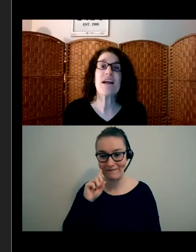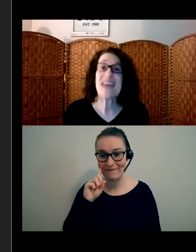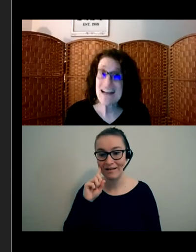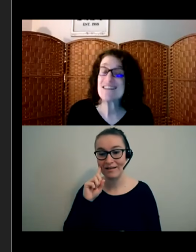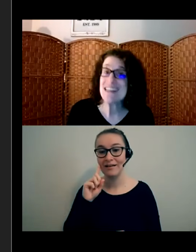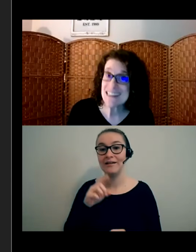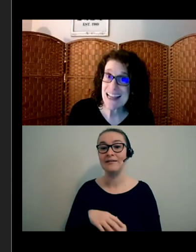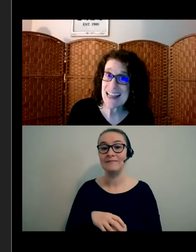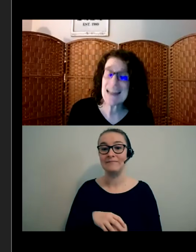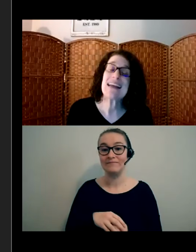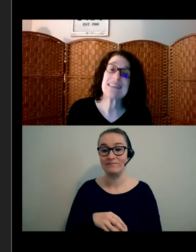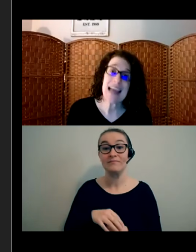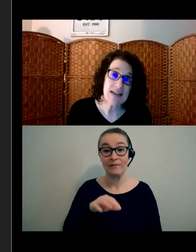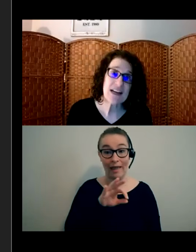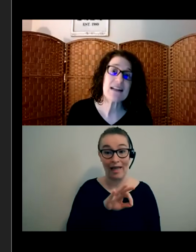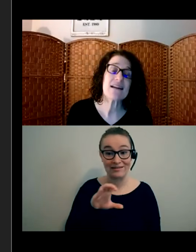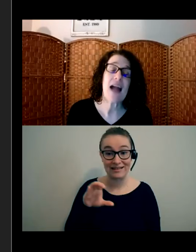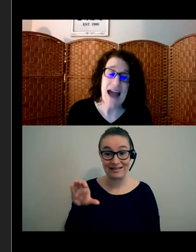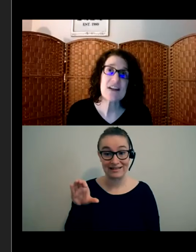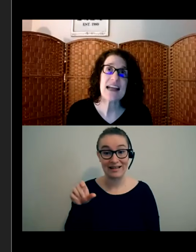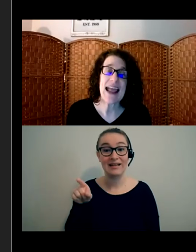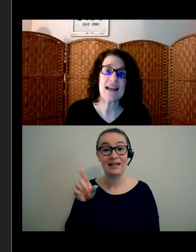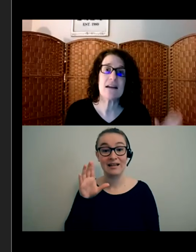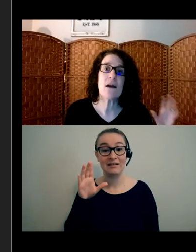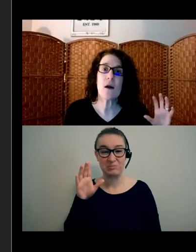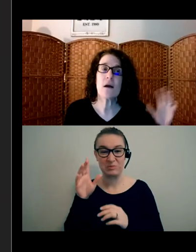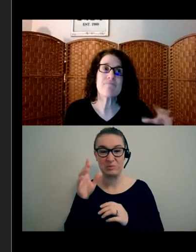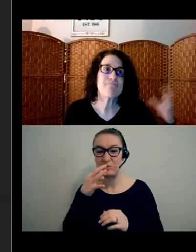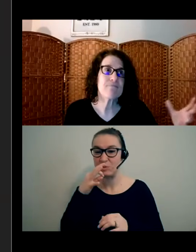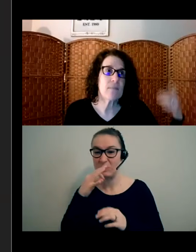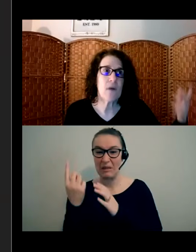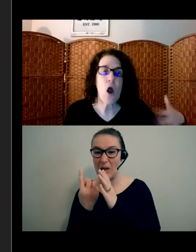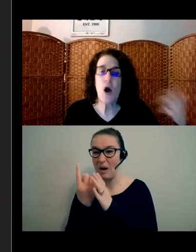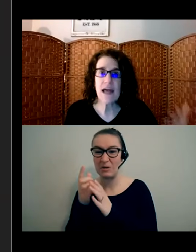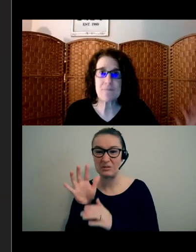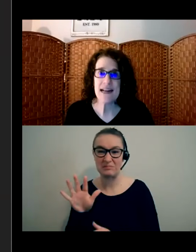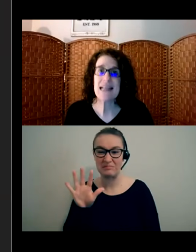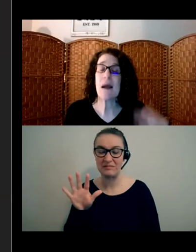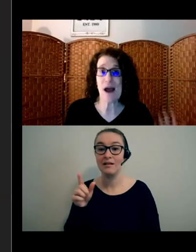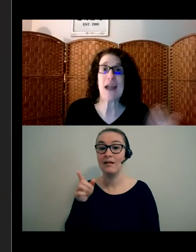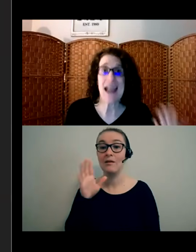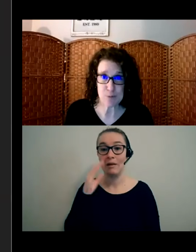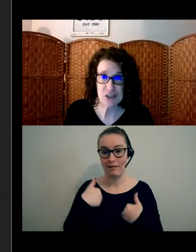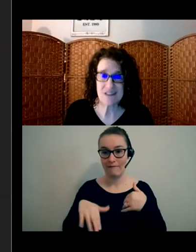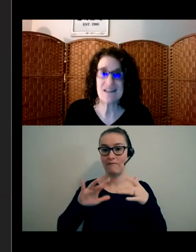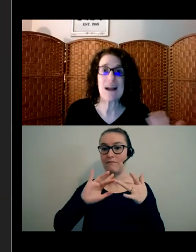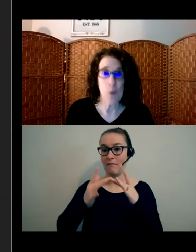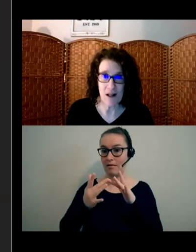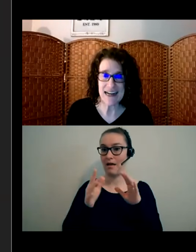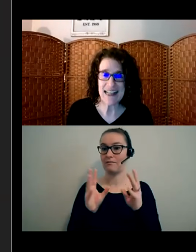the FCC is having a online meeting about captions and quality.